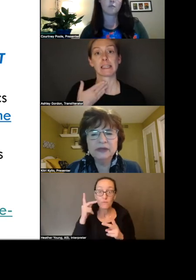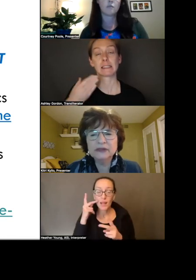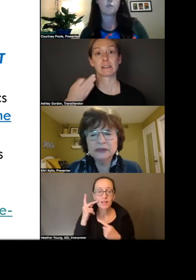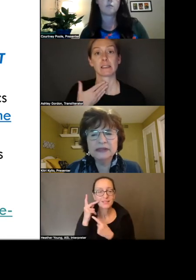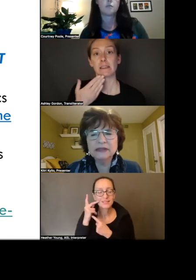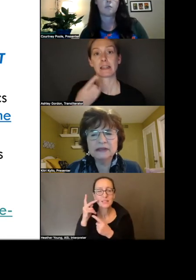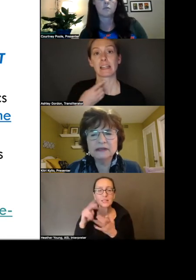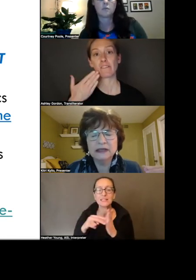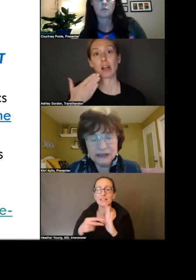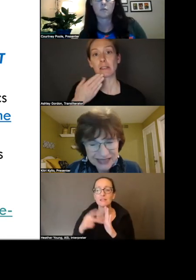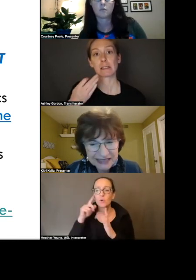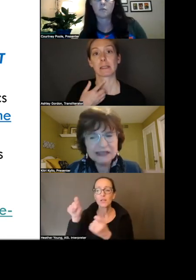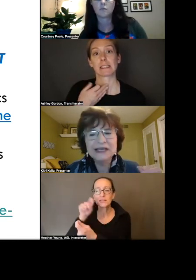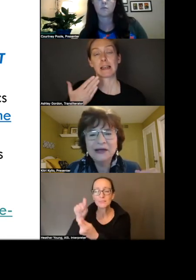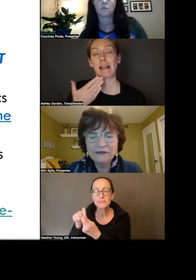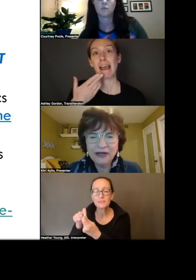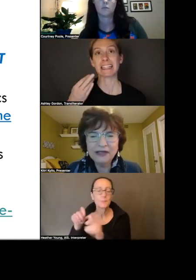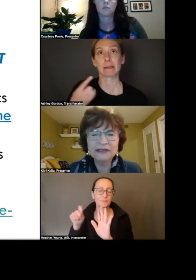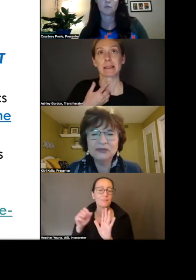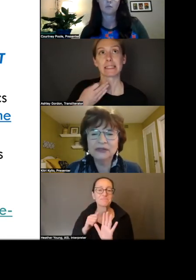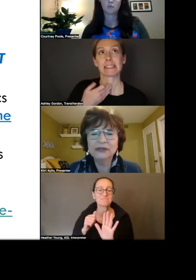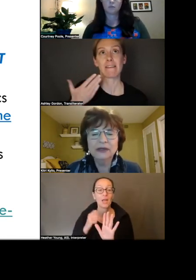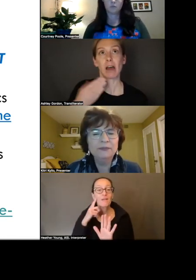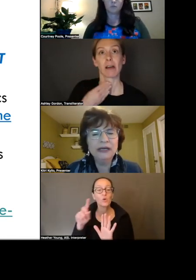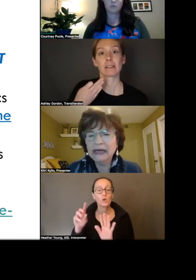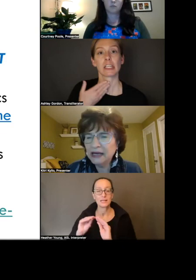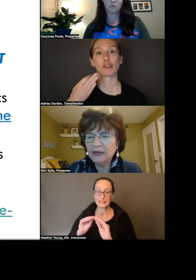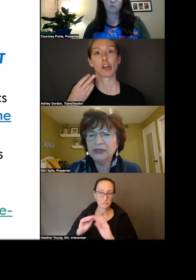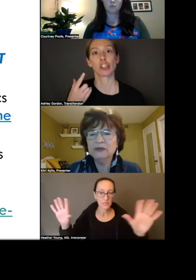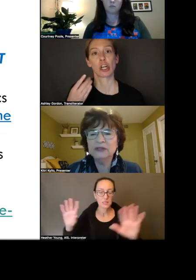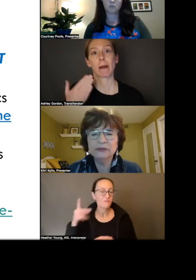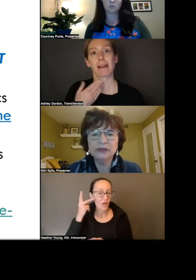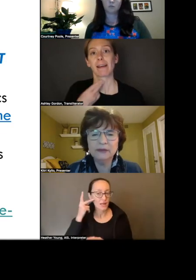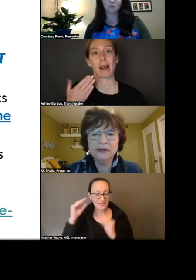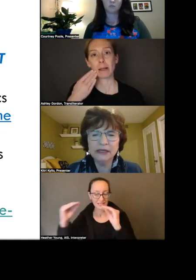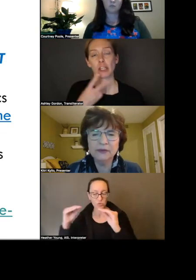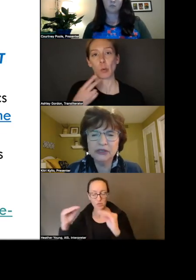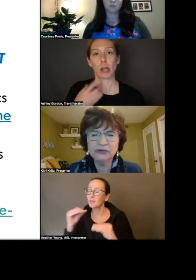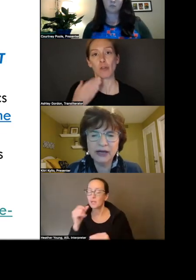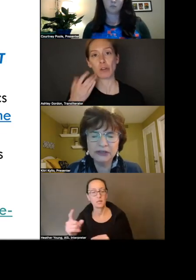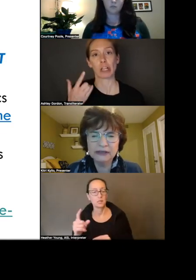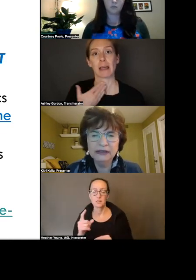for explicit phonics intstruction but it cannot be used in real time in language interaction.